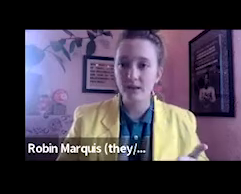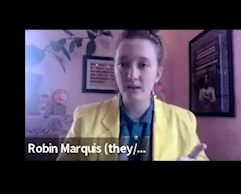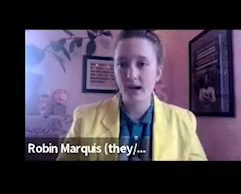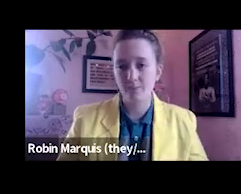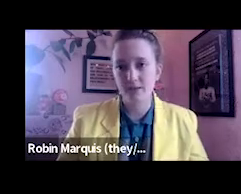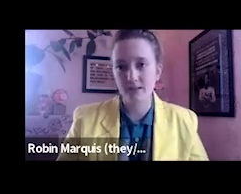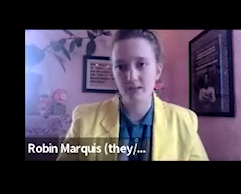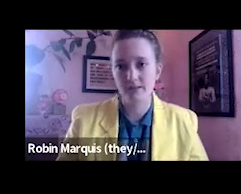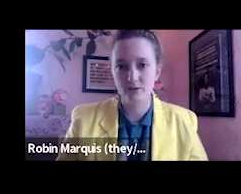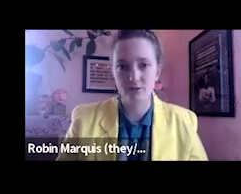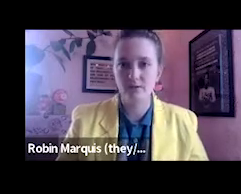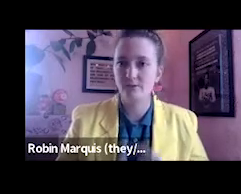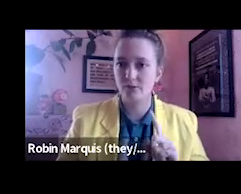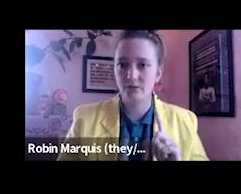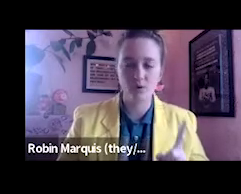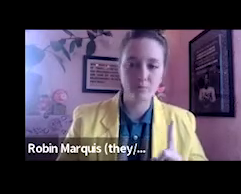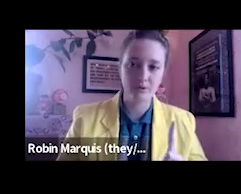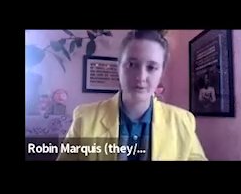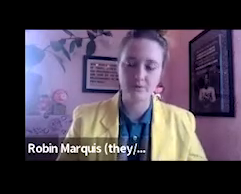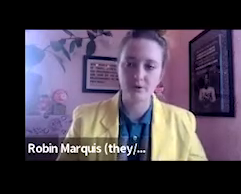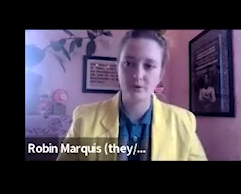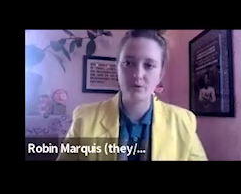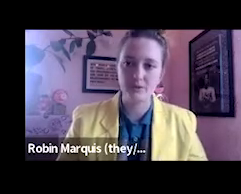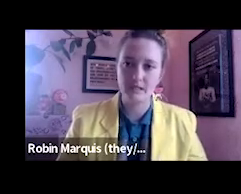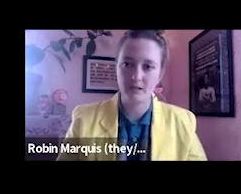Only the lead applicant needs to do this. One person for the team.